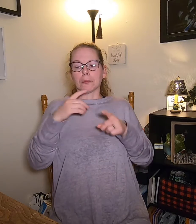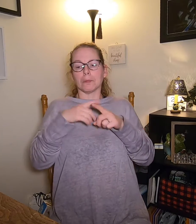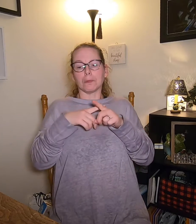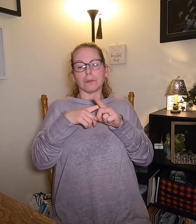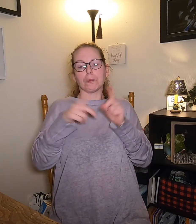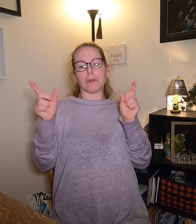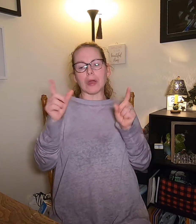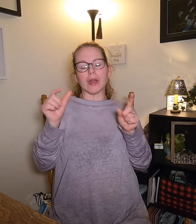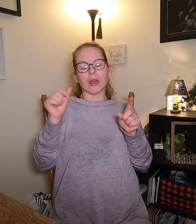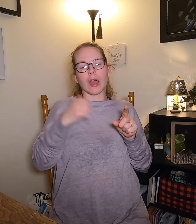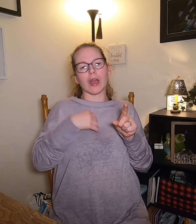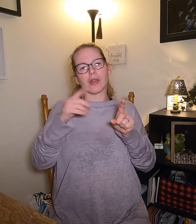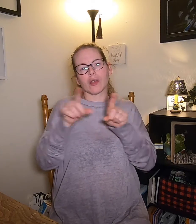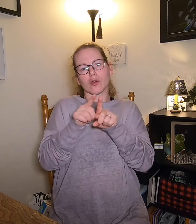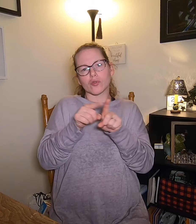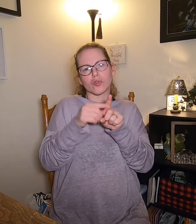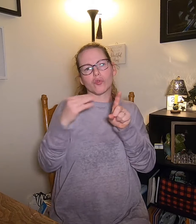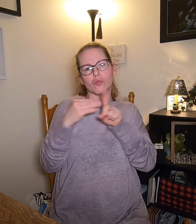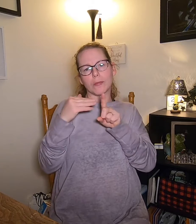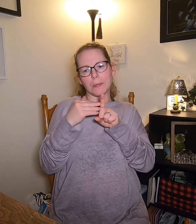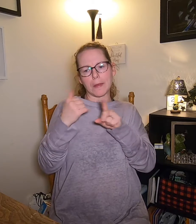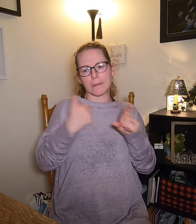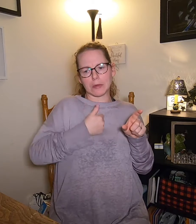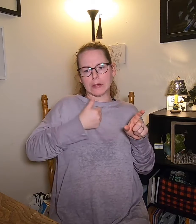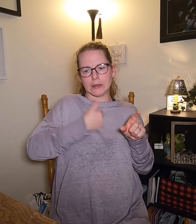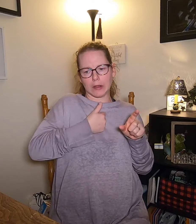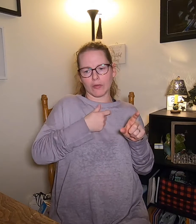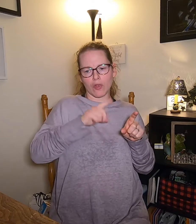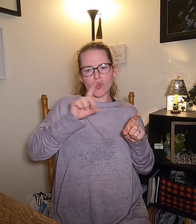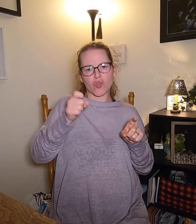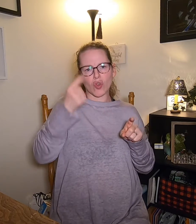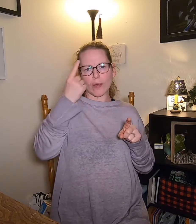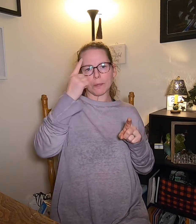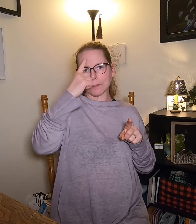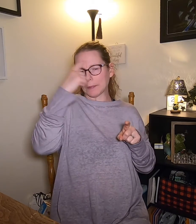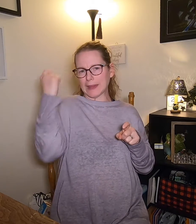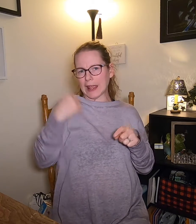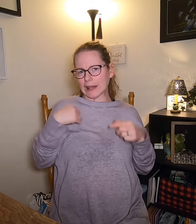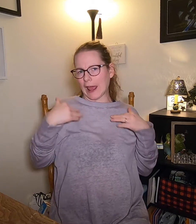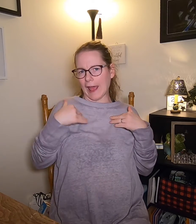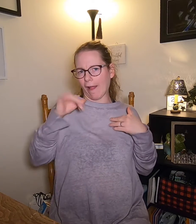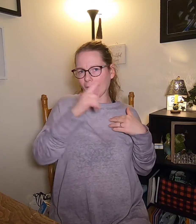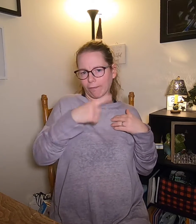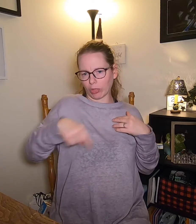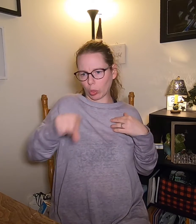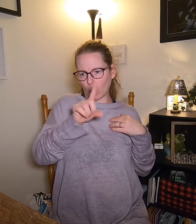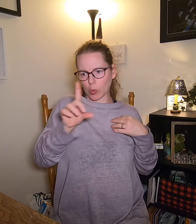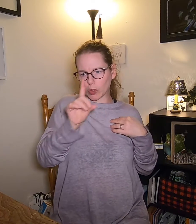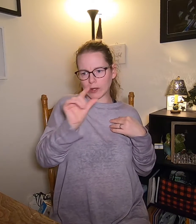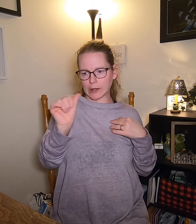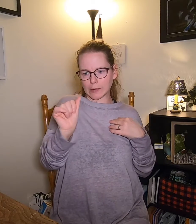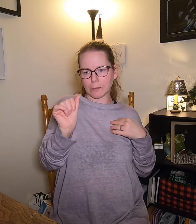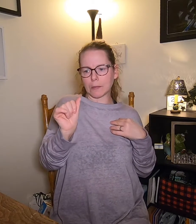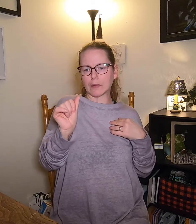But also I have to remind myself just because I have these disabilities